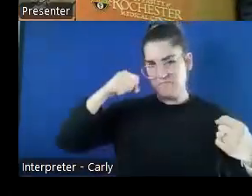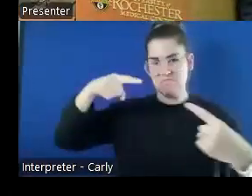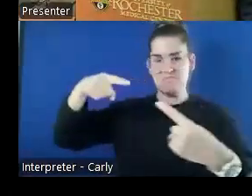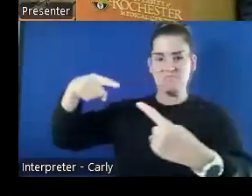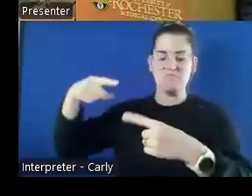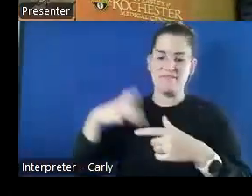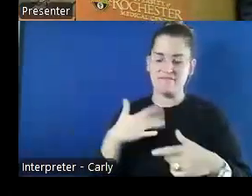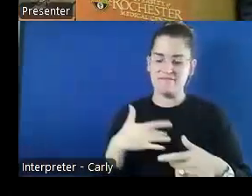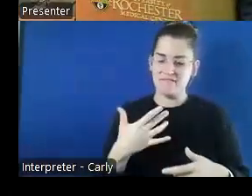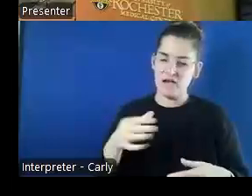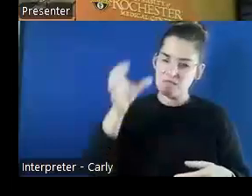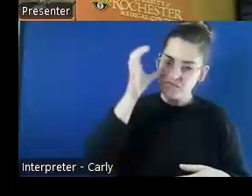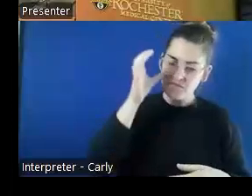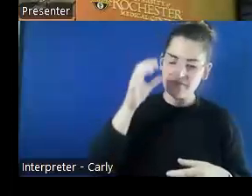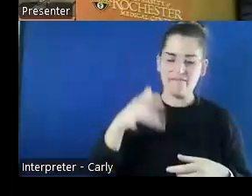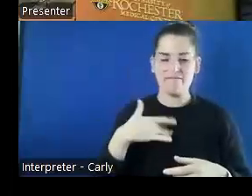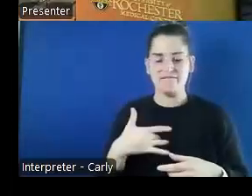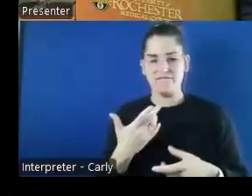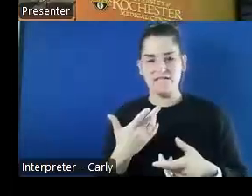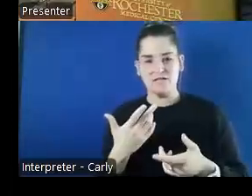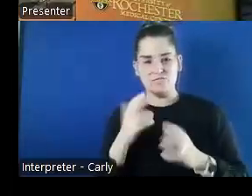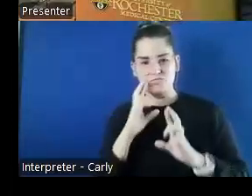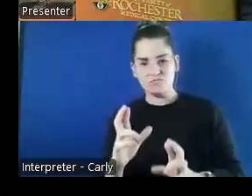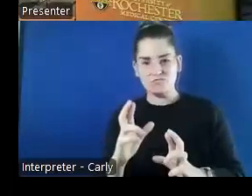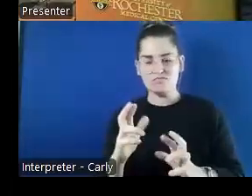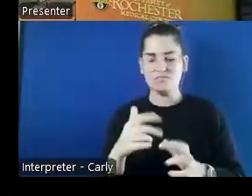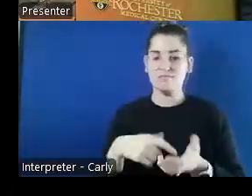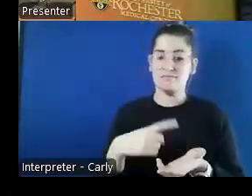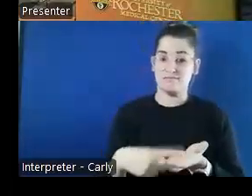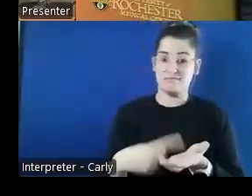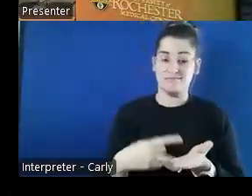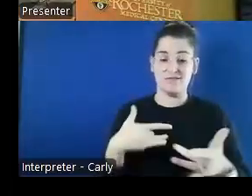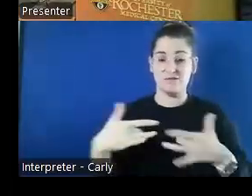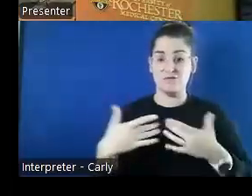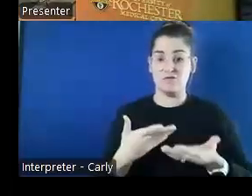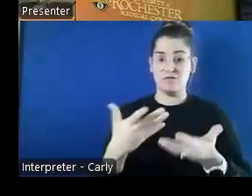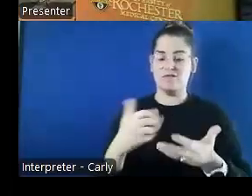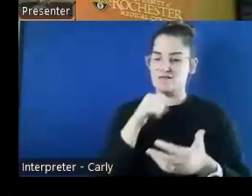up concerns um and not have it be like a hostile thing you know if people have questions they can